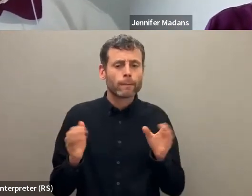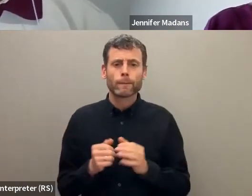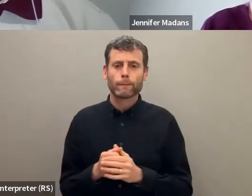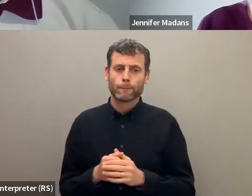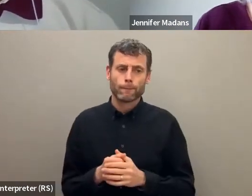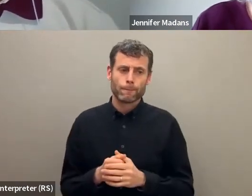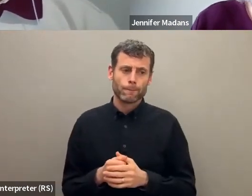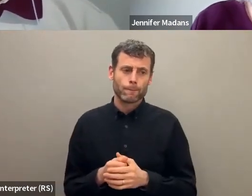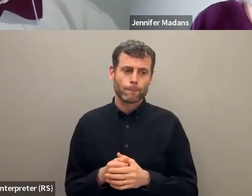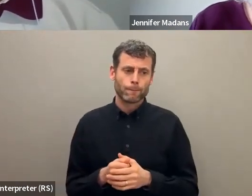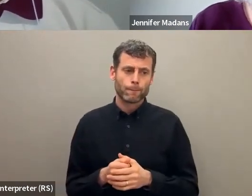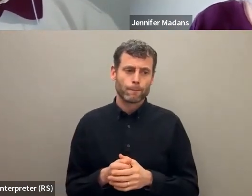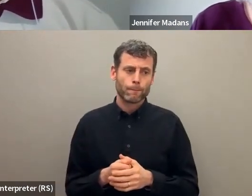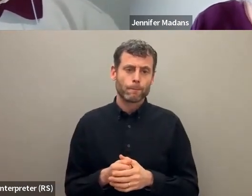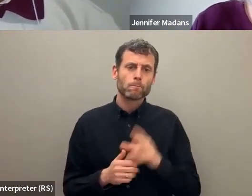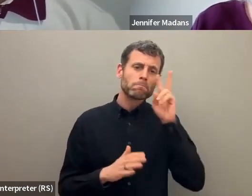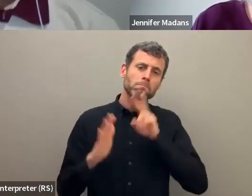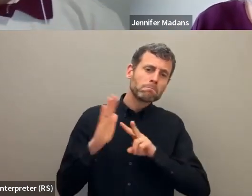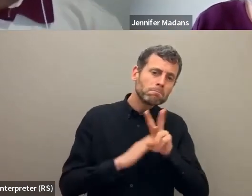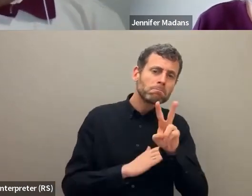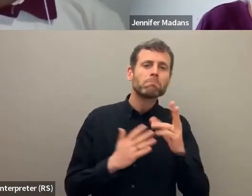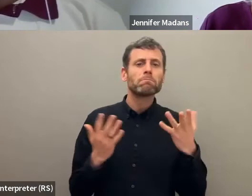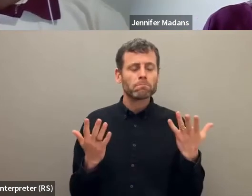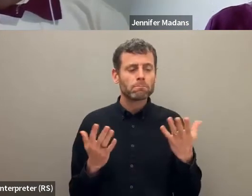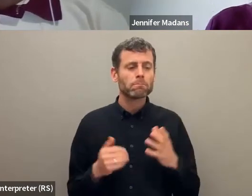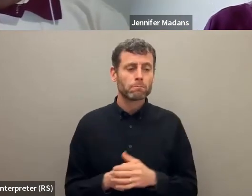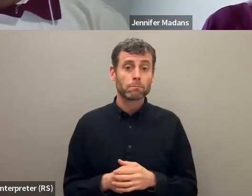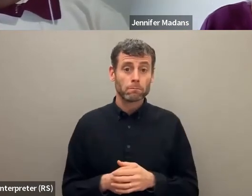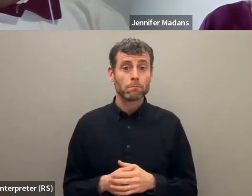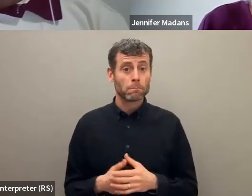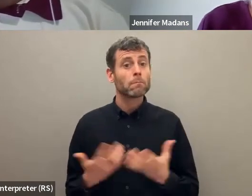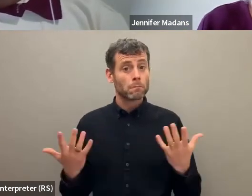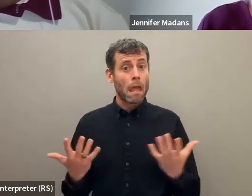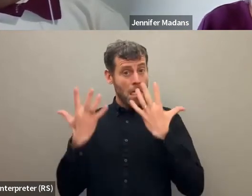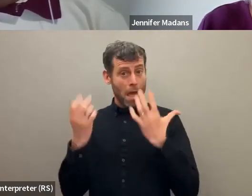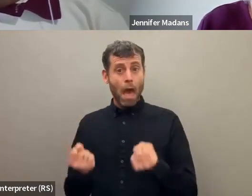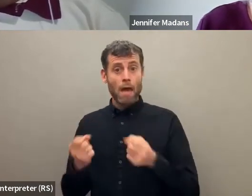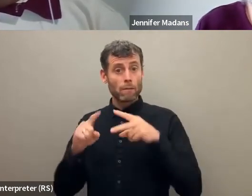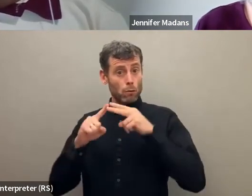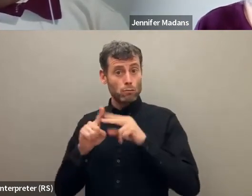Jennifer Madans: inclusive education module which is under development, but all this needs to be done in many more sectors.